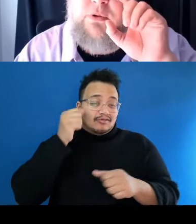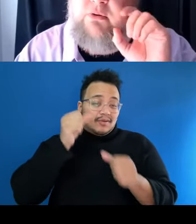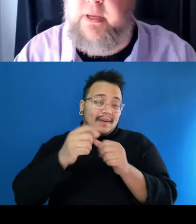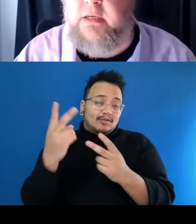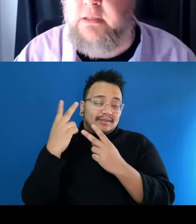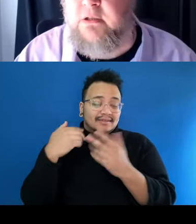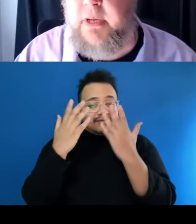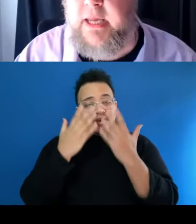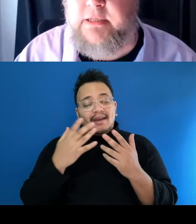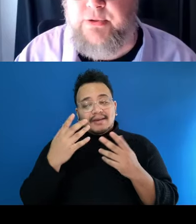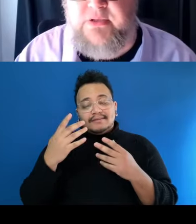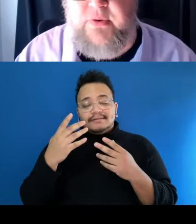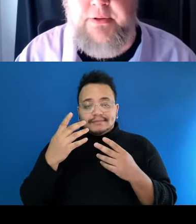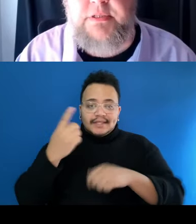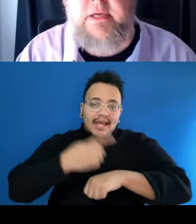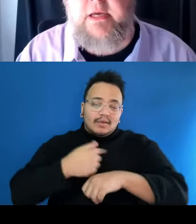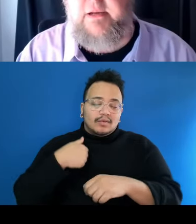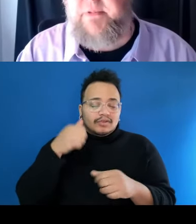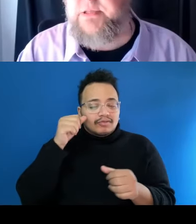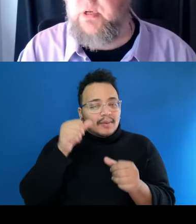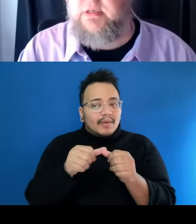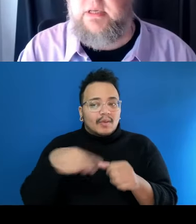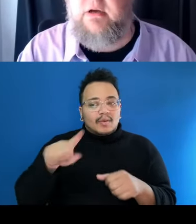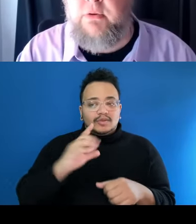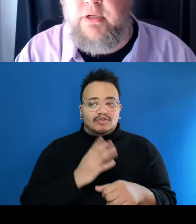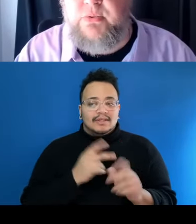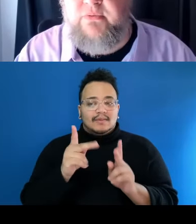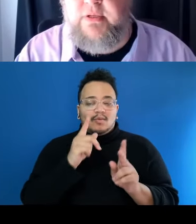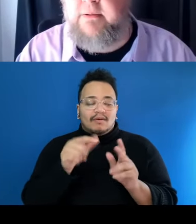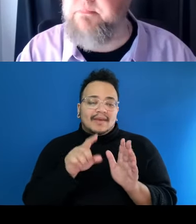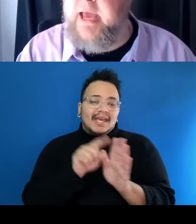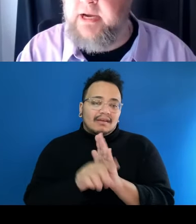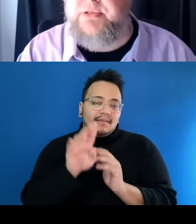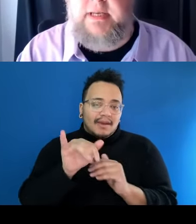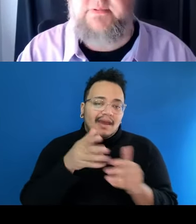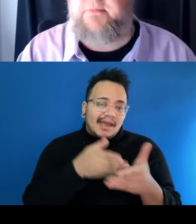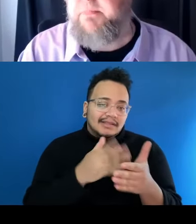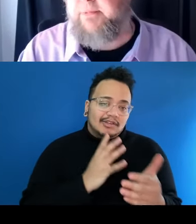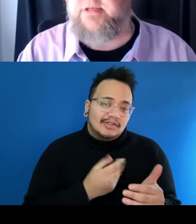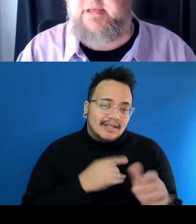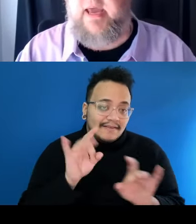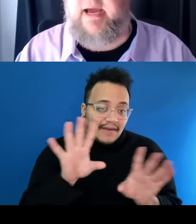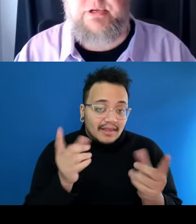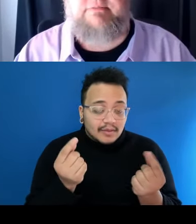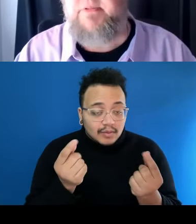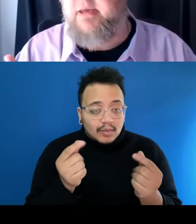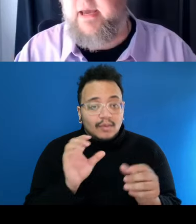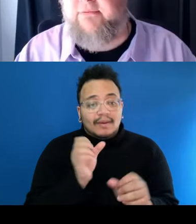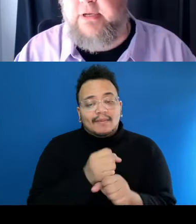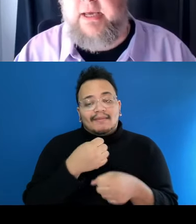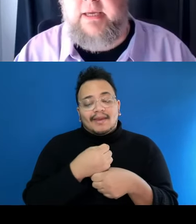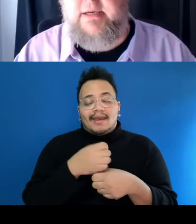who have been killed by anti-trans violence. And so in other years, we've done action steps for people to take action every day